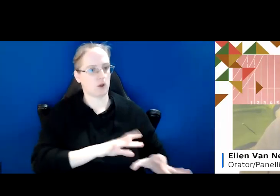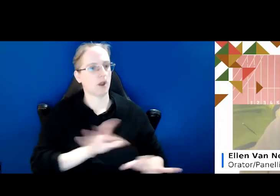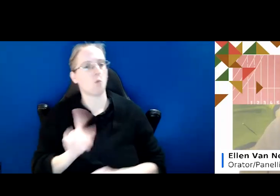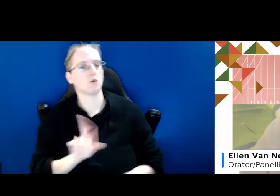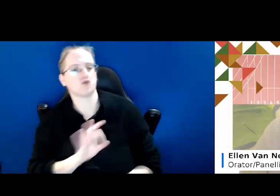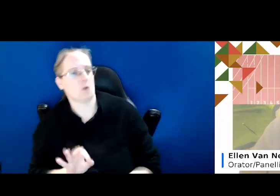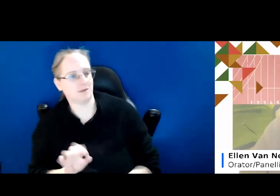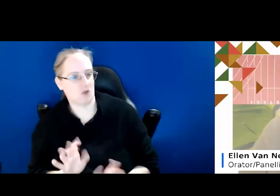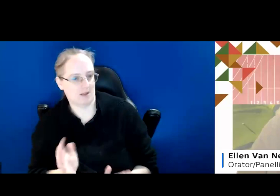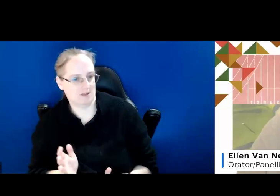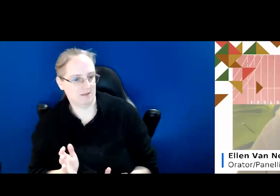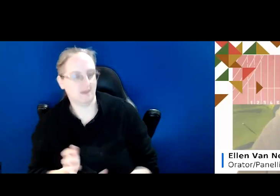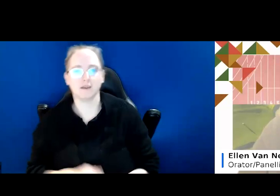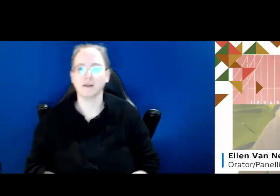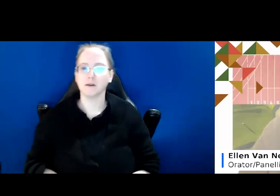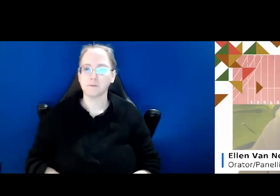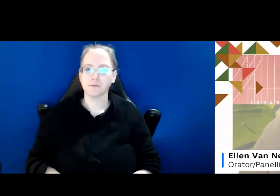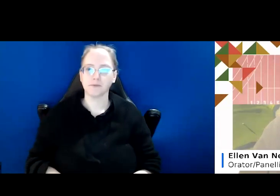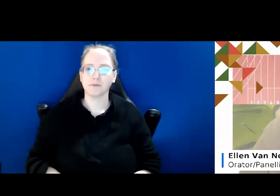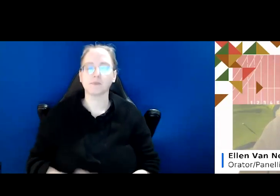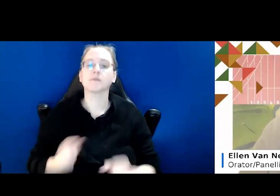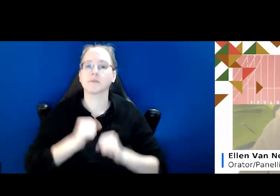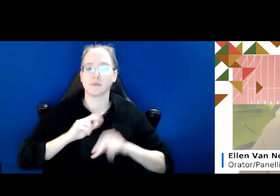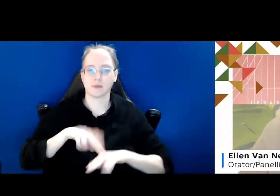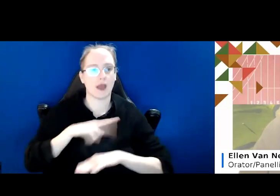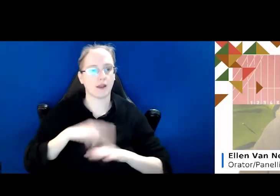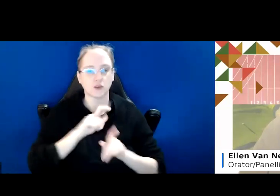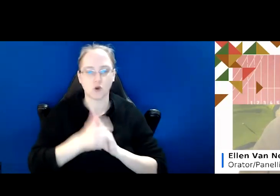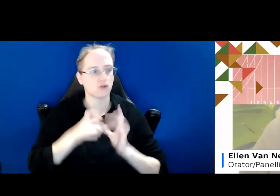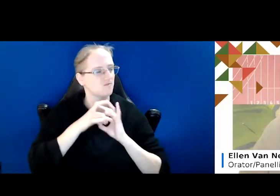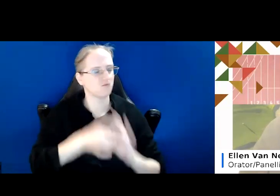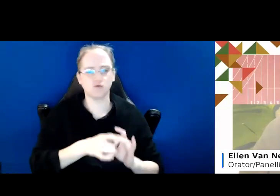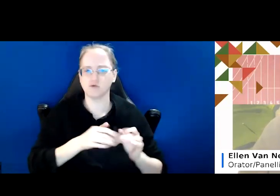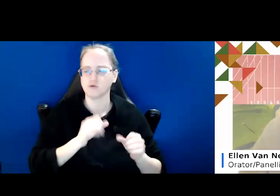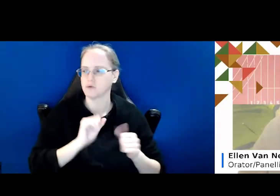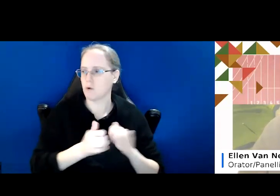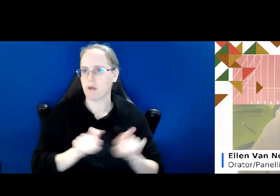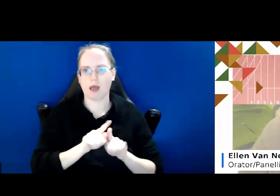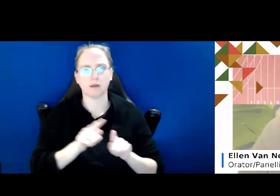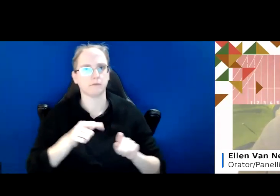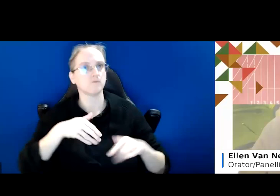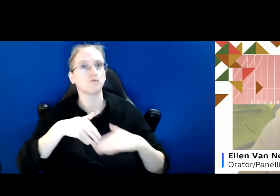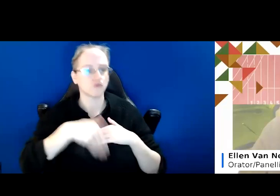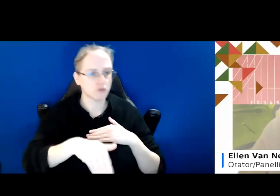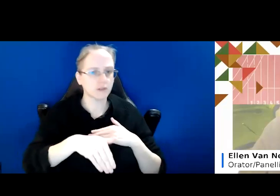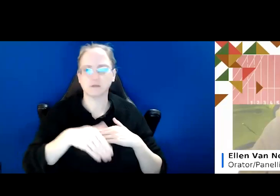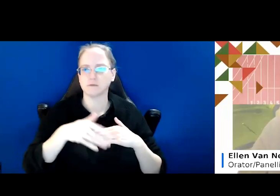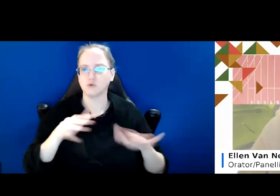national culture is tied up with sports such as cricket and swimming sports that at an elite level